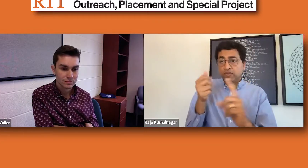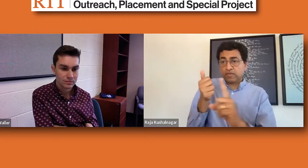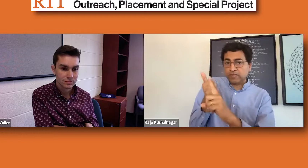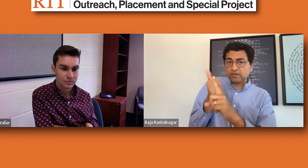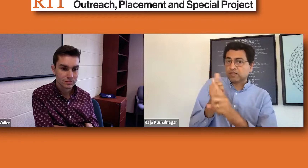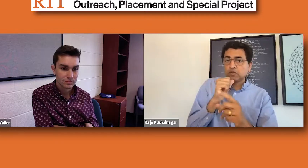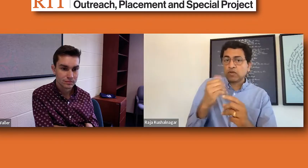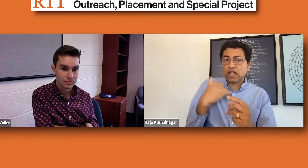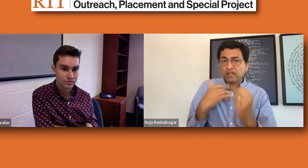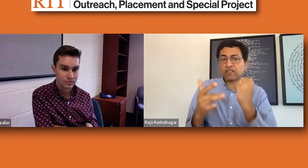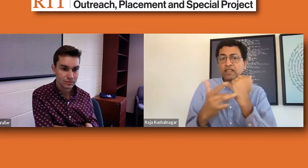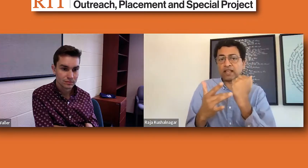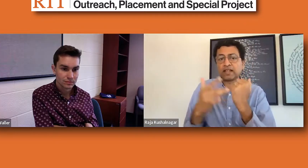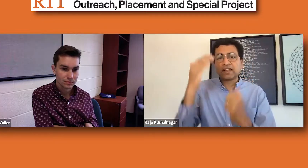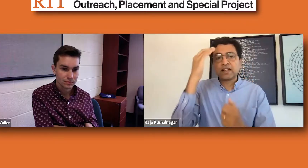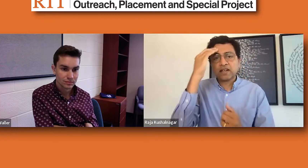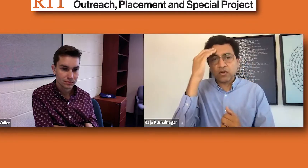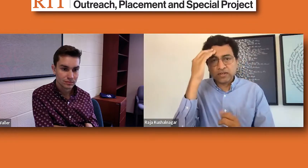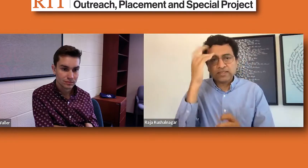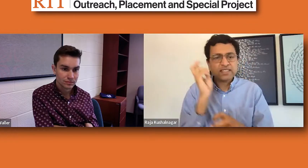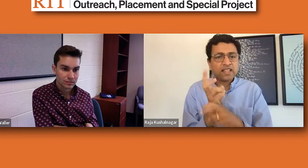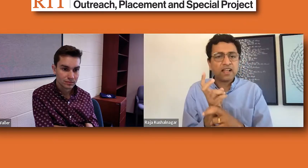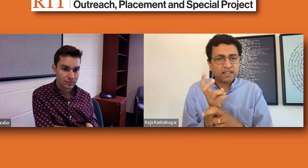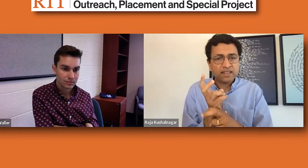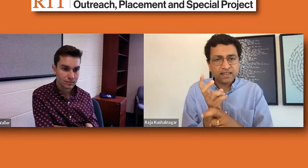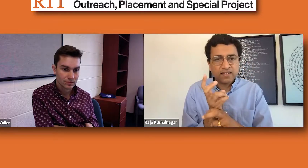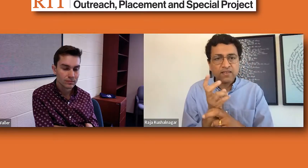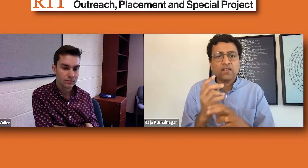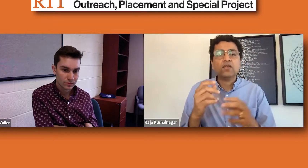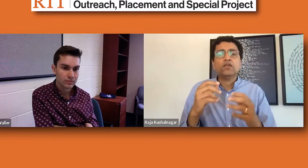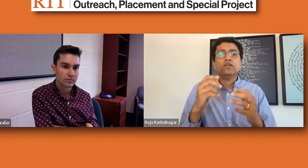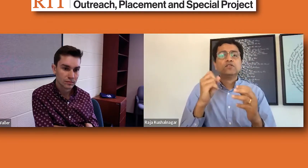So if they don't have the technological background or knowledge,